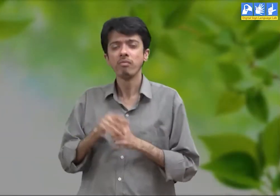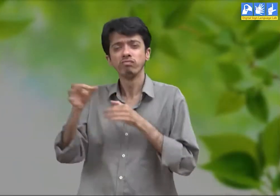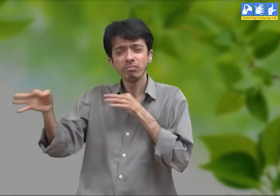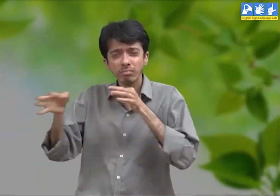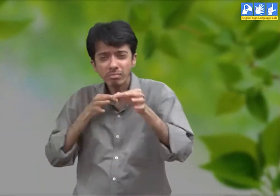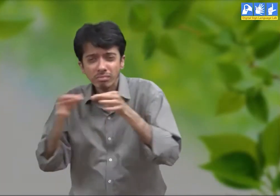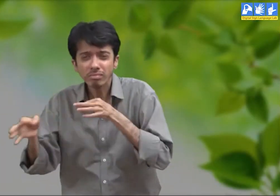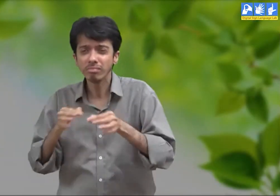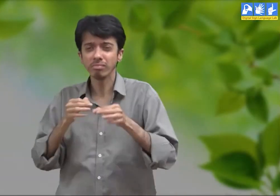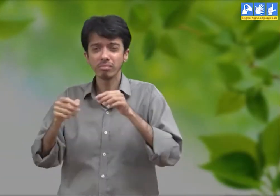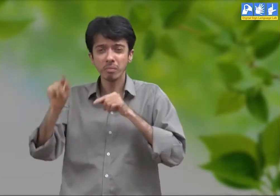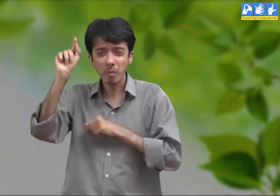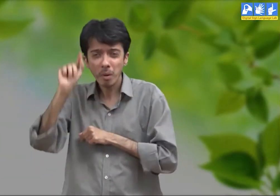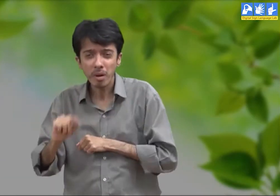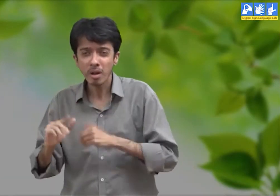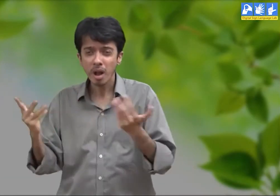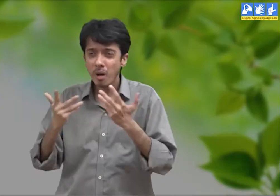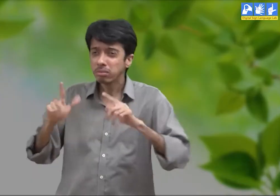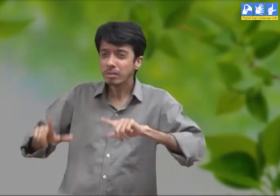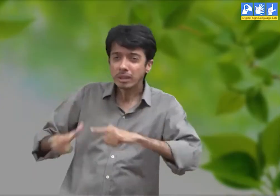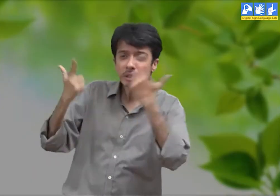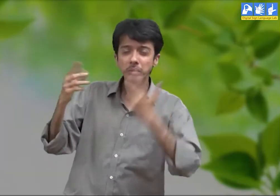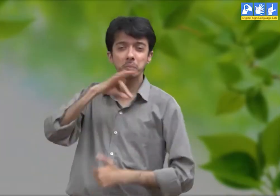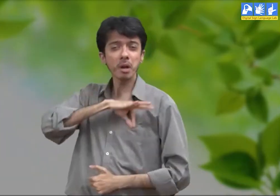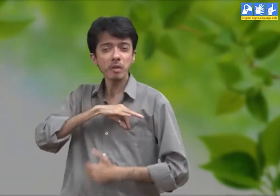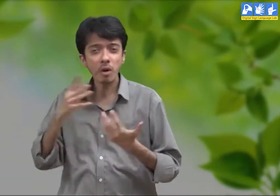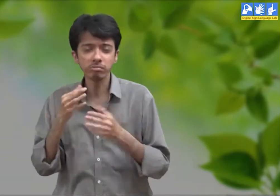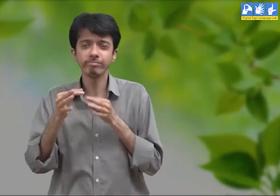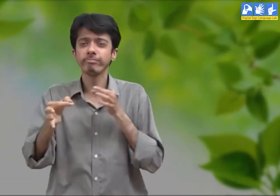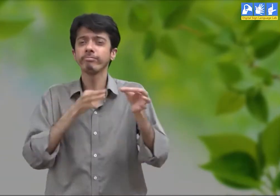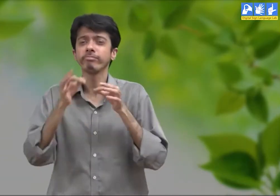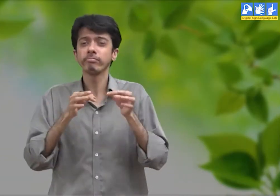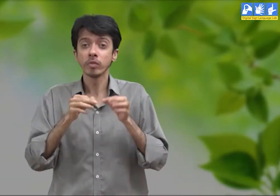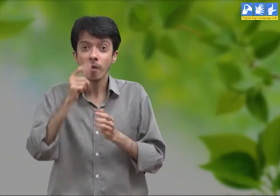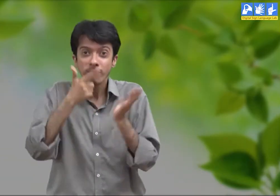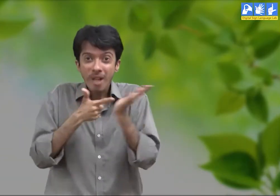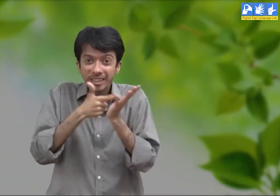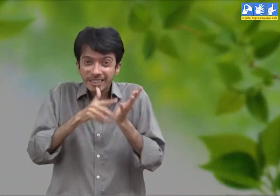He enlightened the villagers by conveying the importance of trees in the environment.